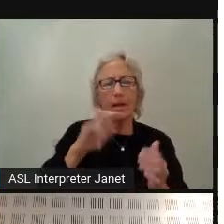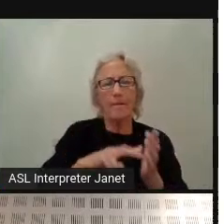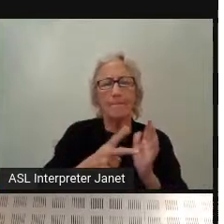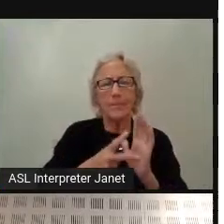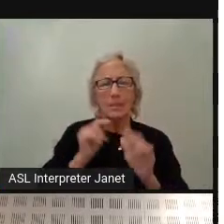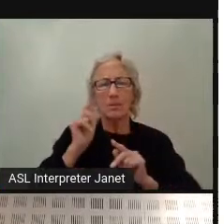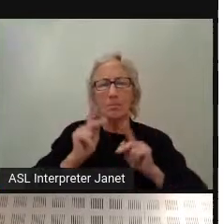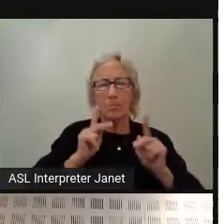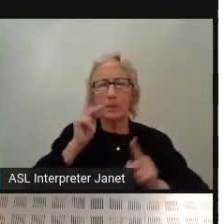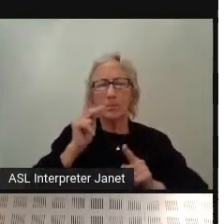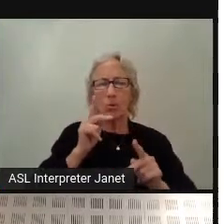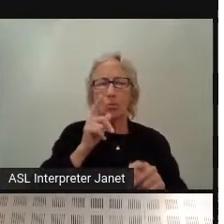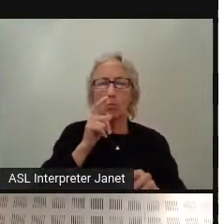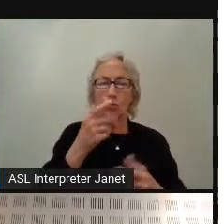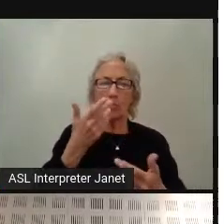One is adults who have severe visual impairment or blindness.